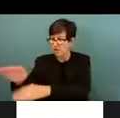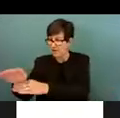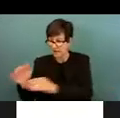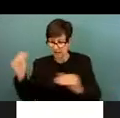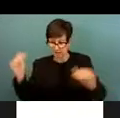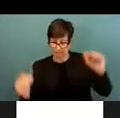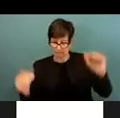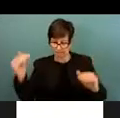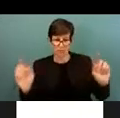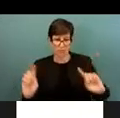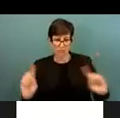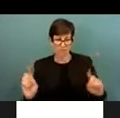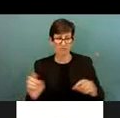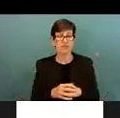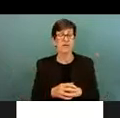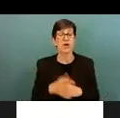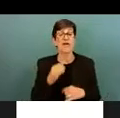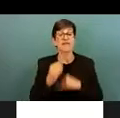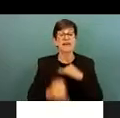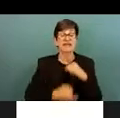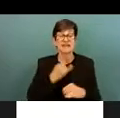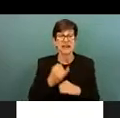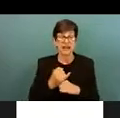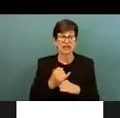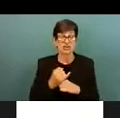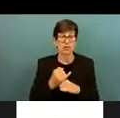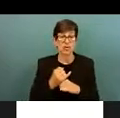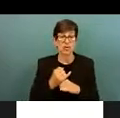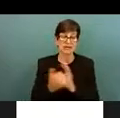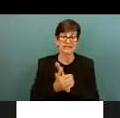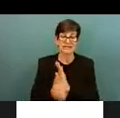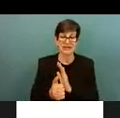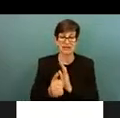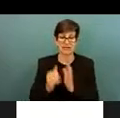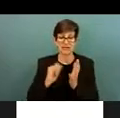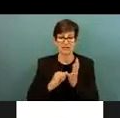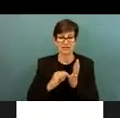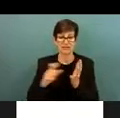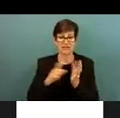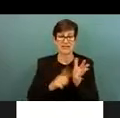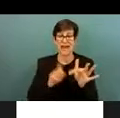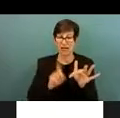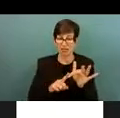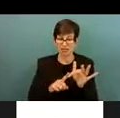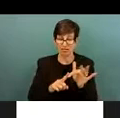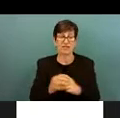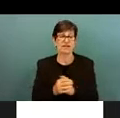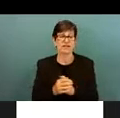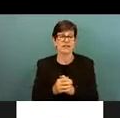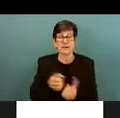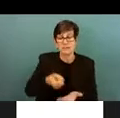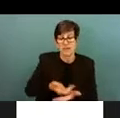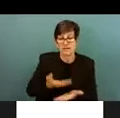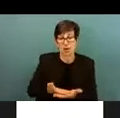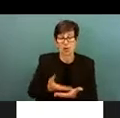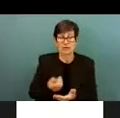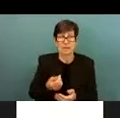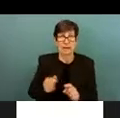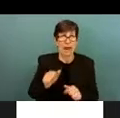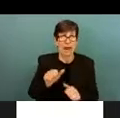international set of a skill scale based on some excellent research from the UK and the